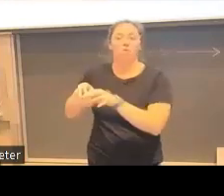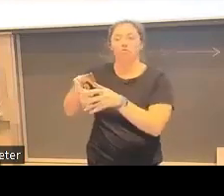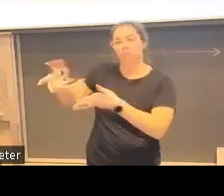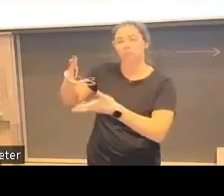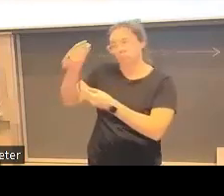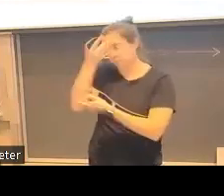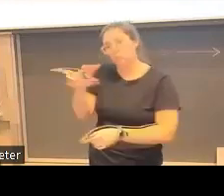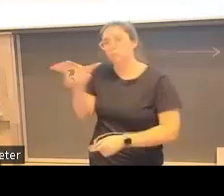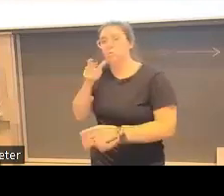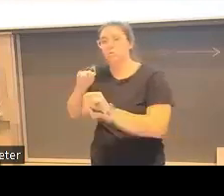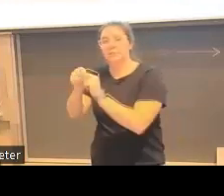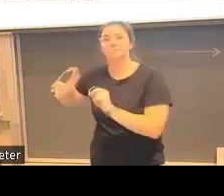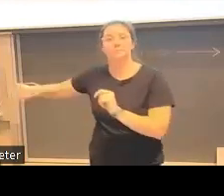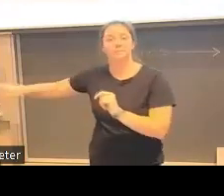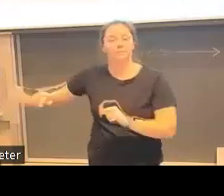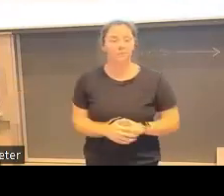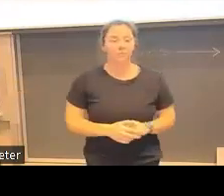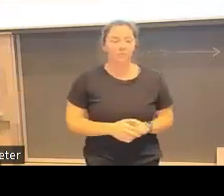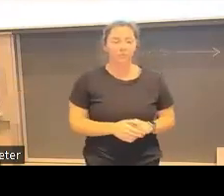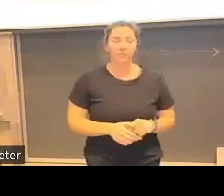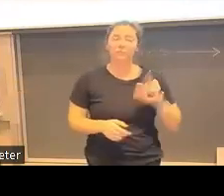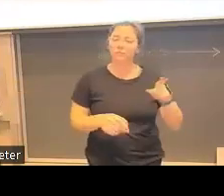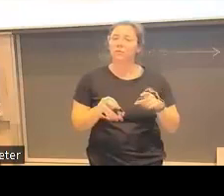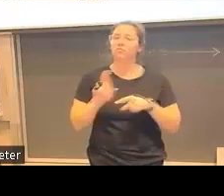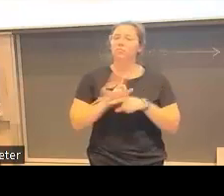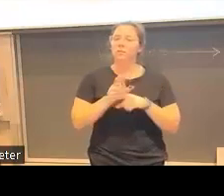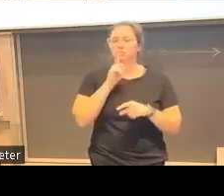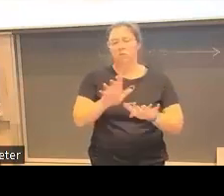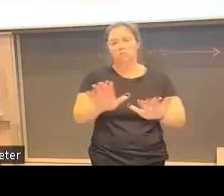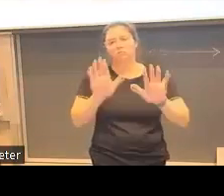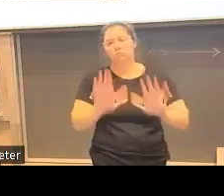the pragmatics of sharing next steps was something that residents did relatively consistently across